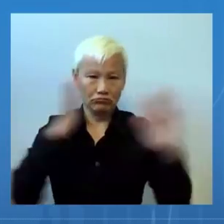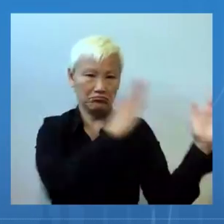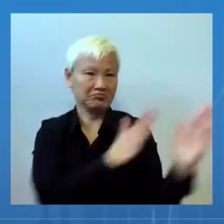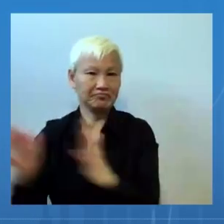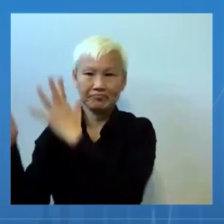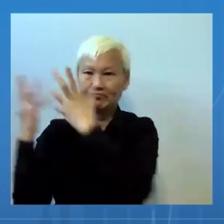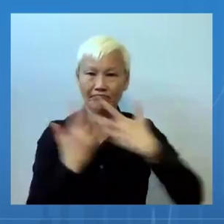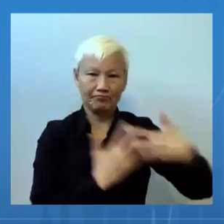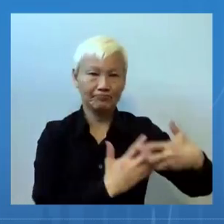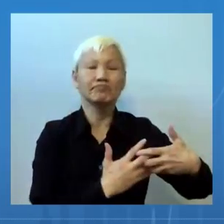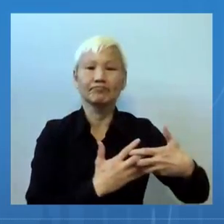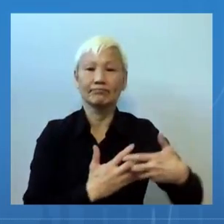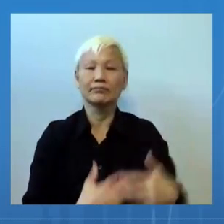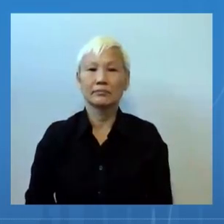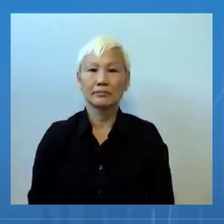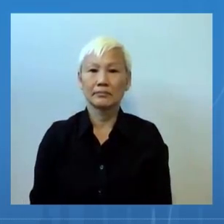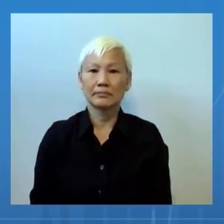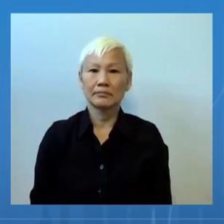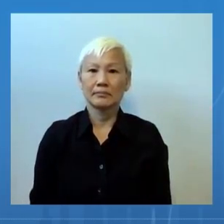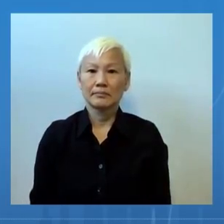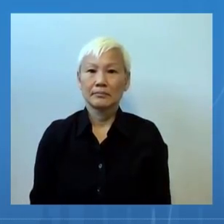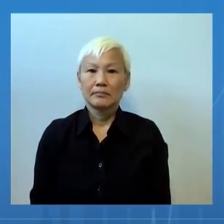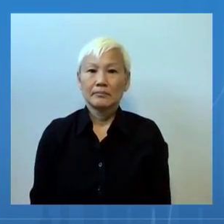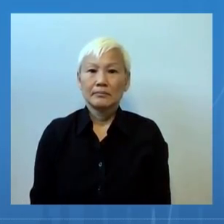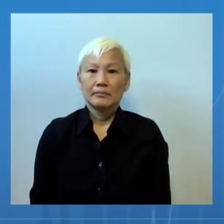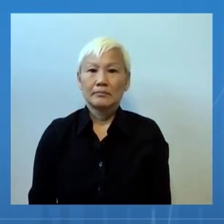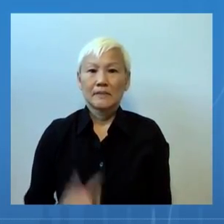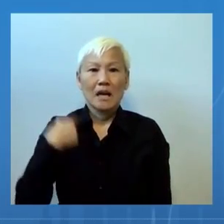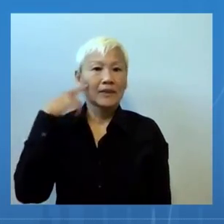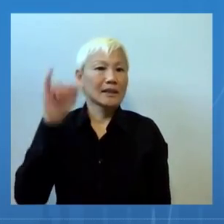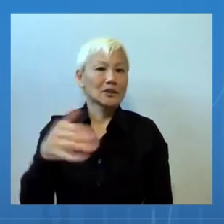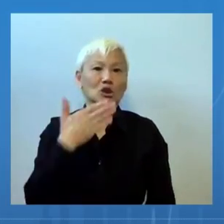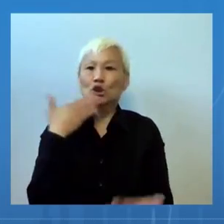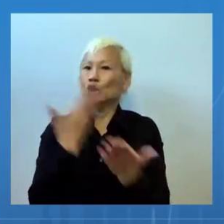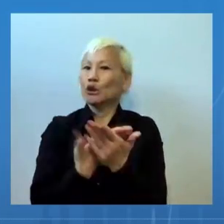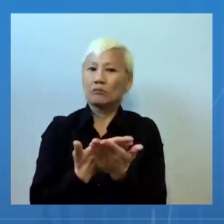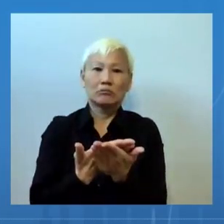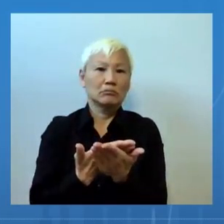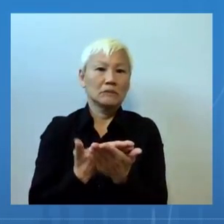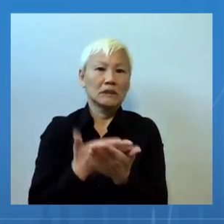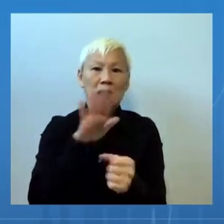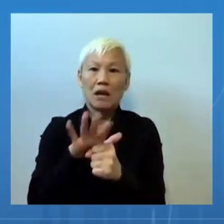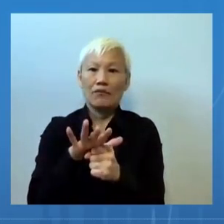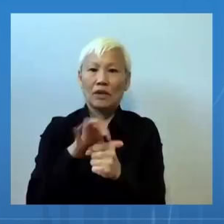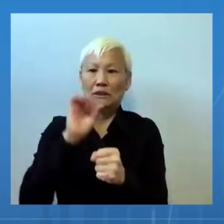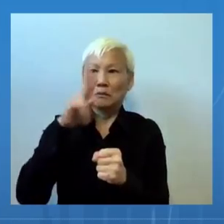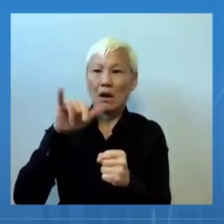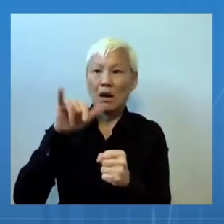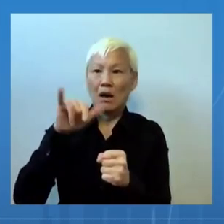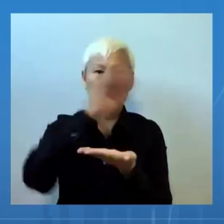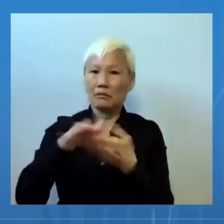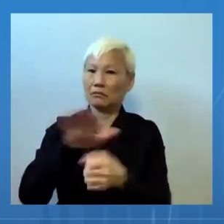So, we're in great shape on supply. And the whole plan is based on Pfizer vaccines.